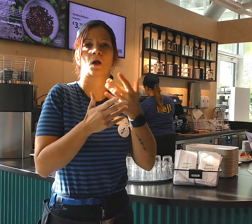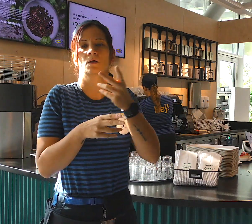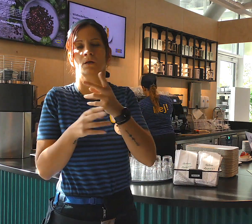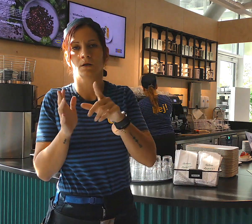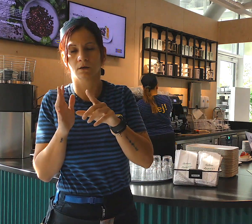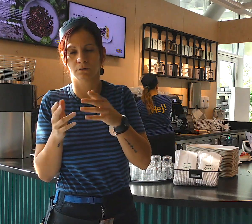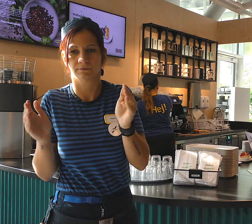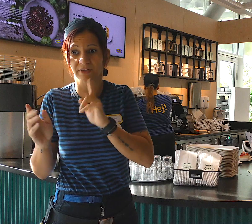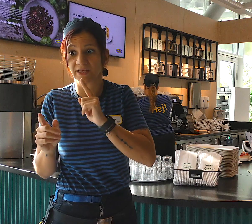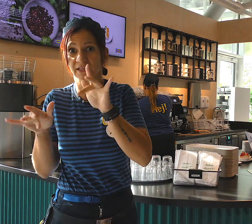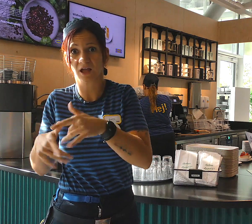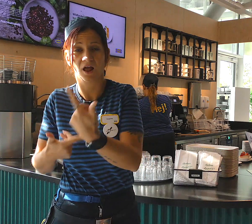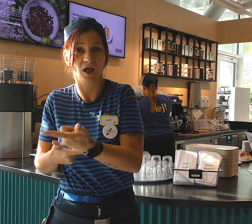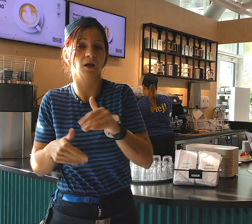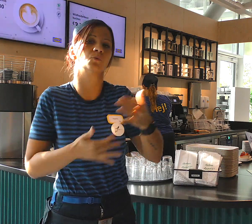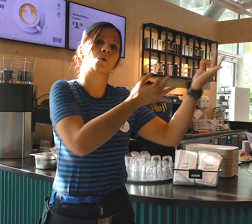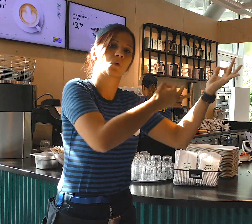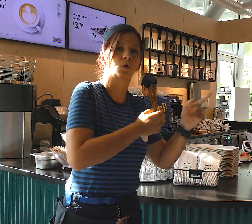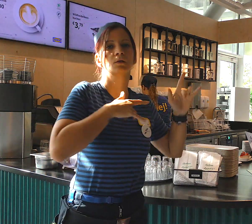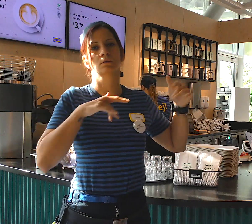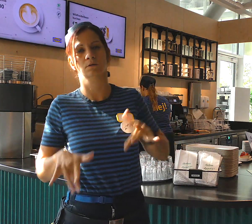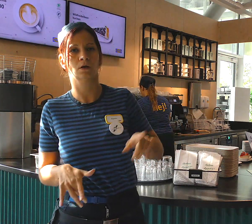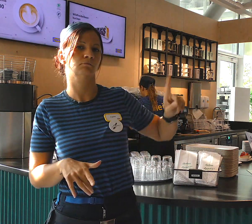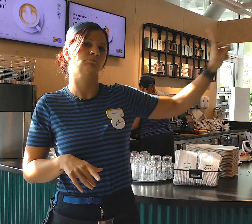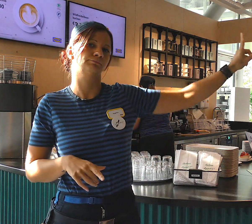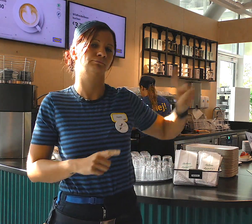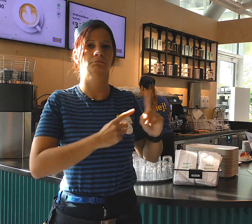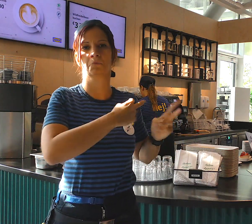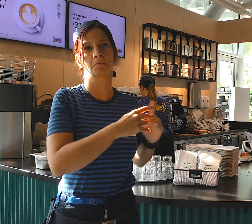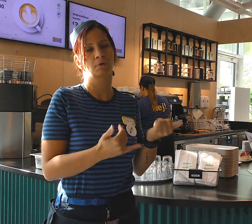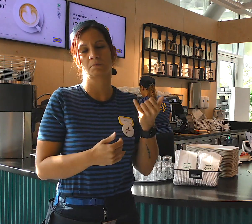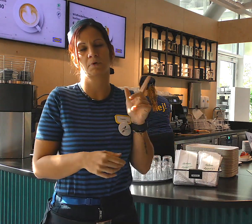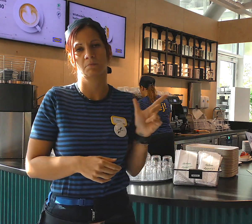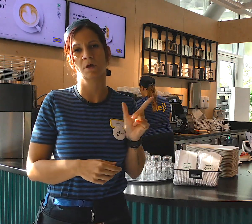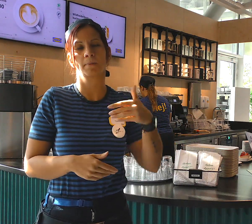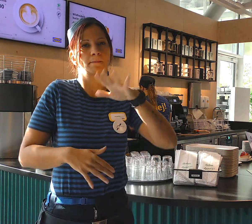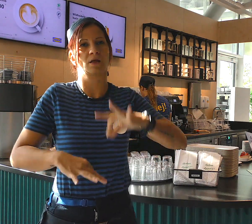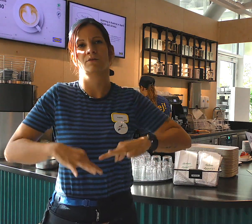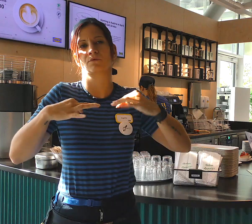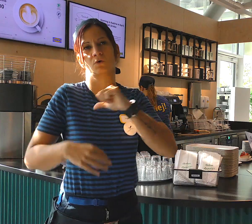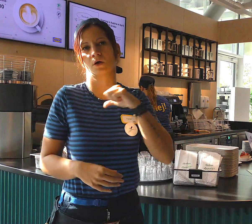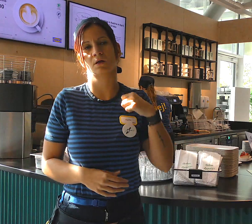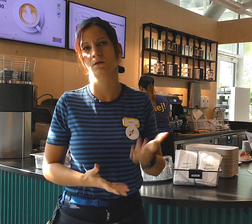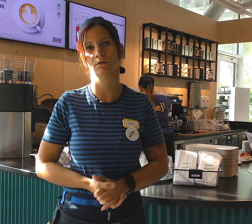the coffee runs out or there is only a little left, you have to go to the warehouse to get it so that there is a stock again. My colleague goes once and I go the next time, we take turns. We usually work as a team of two, except in the morning, when I'm usually alone.